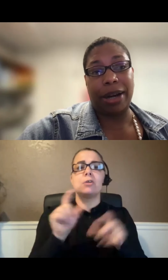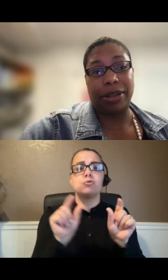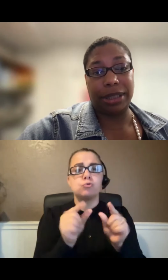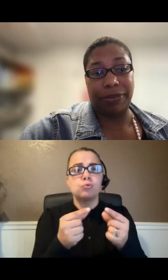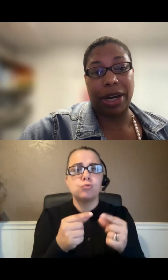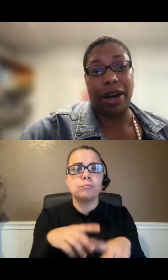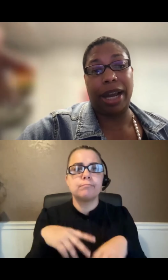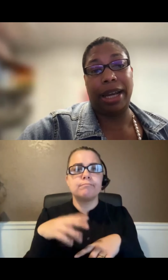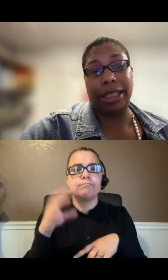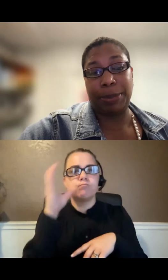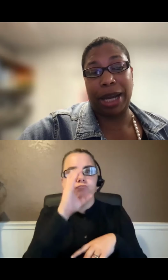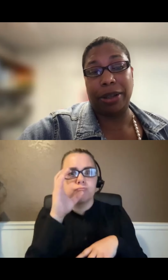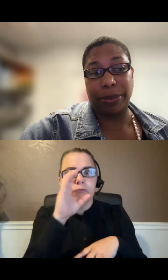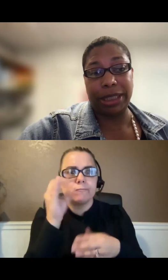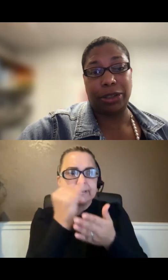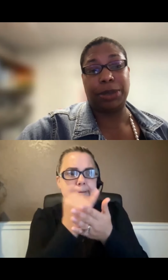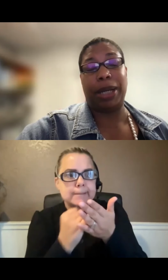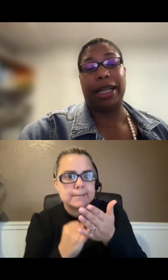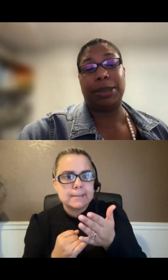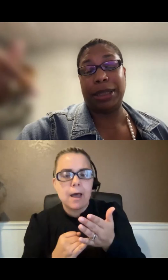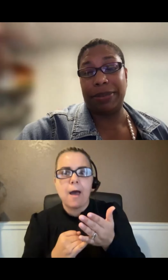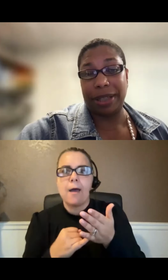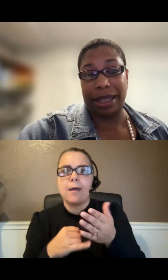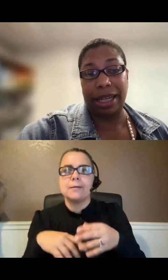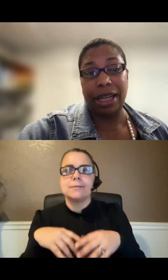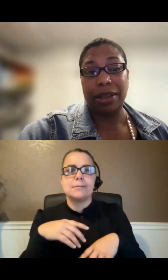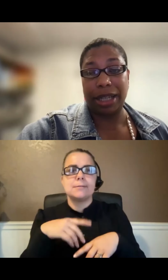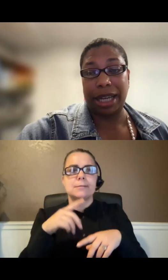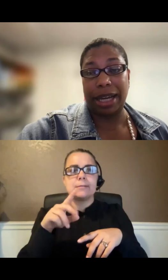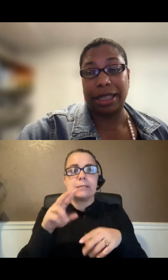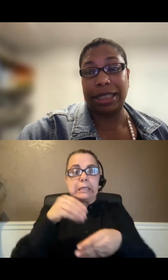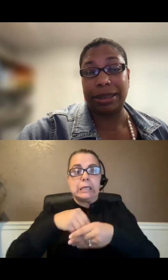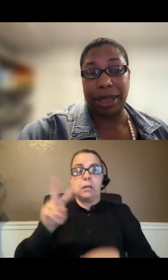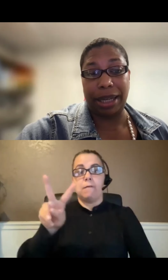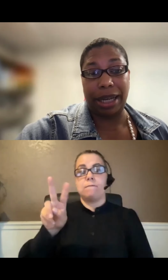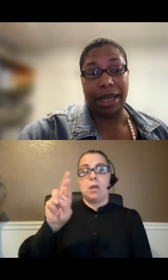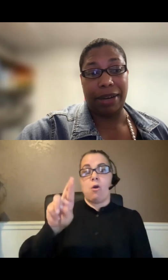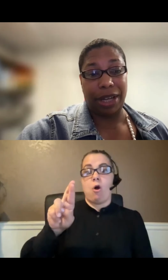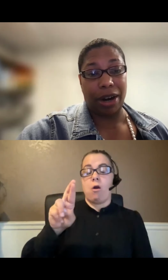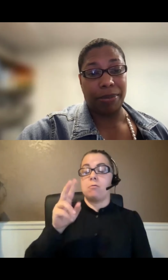patterns in VR and expand on the research by specifically looking at accessibility in VR.